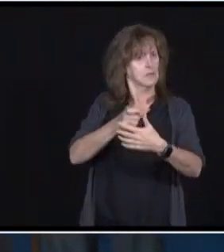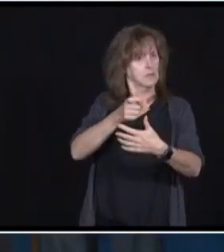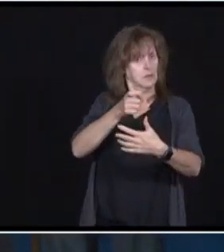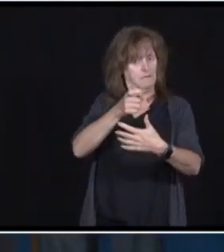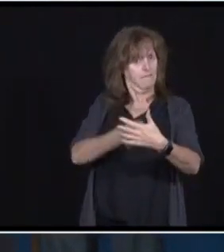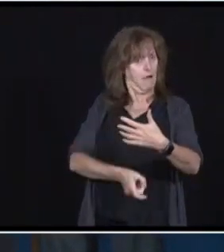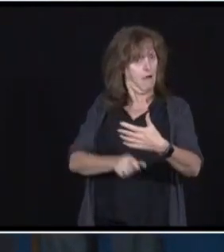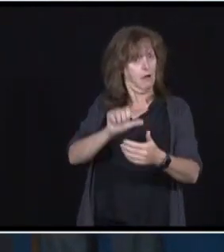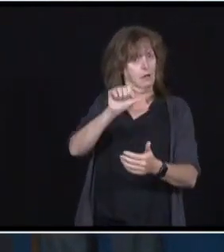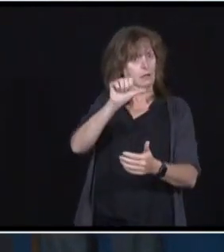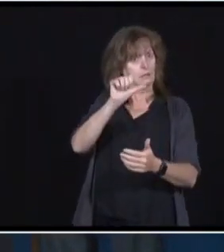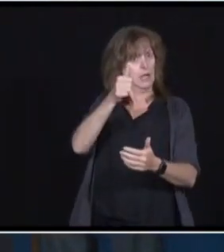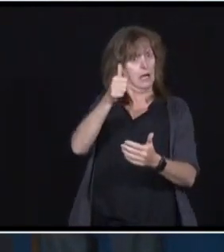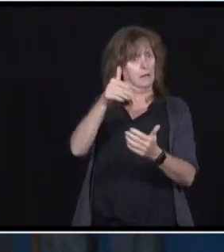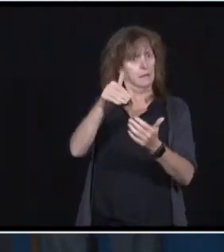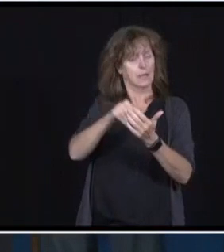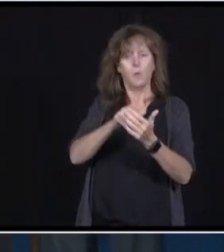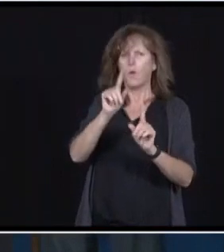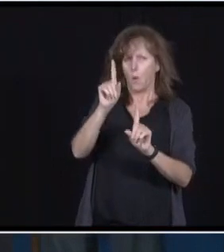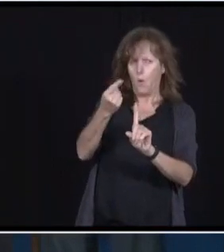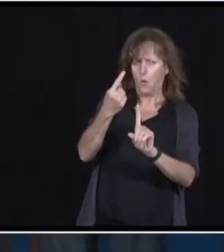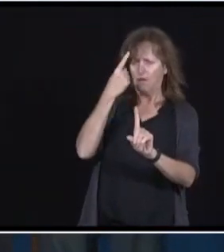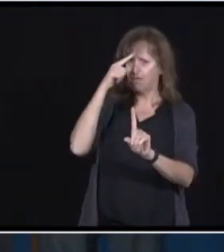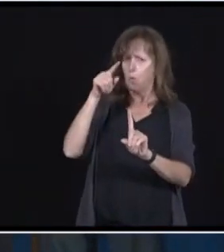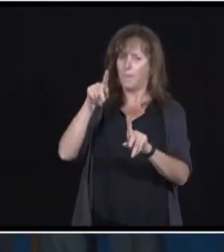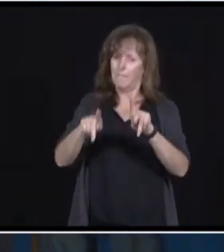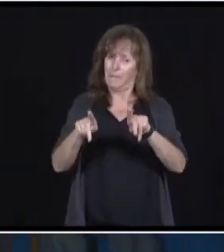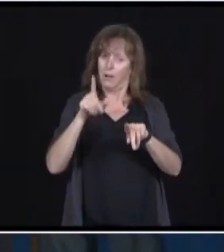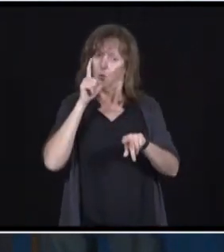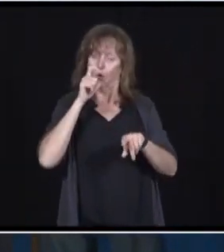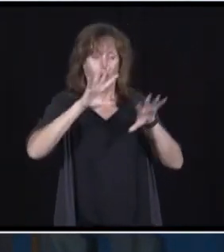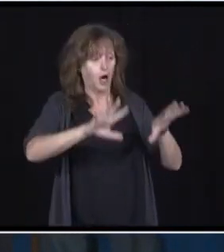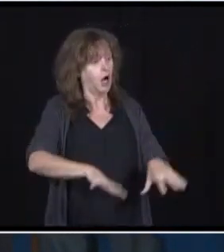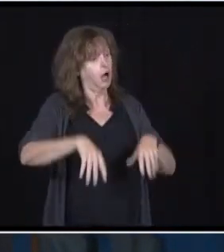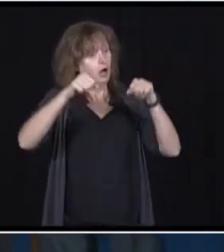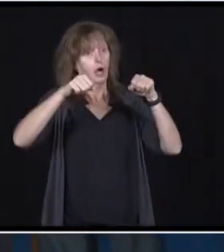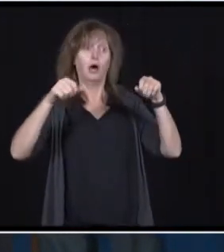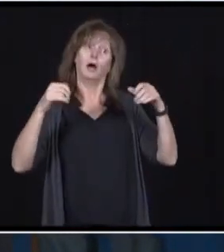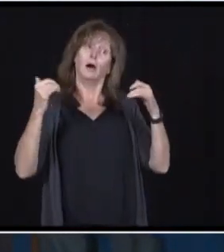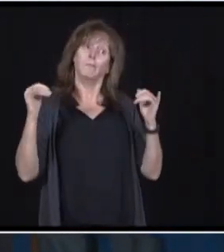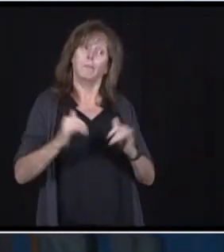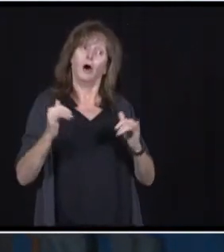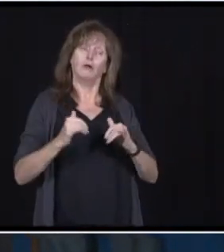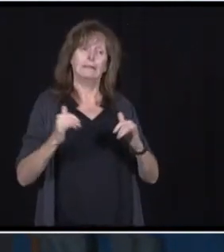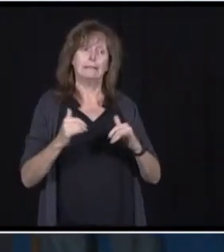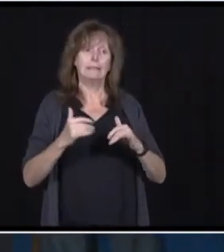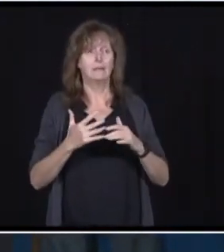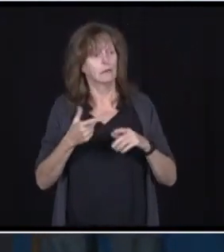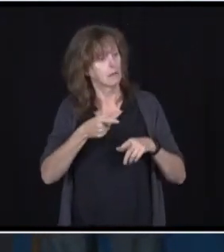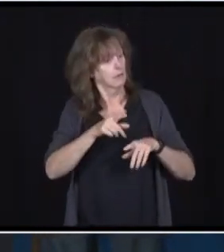the fines, do they apply to just the host of these gatherings